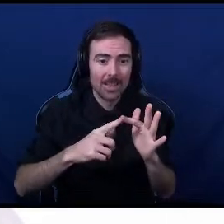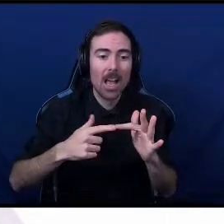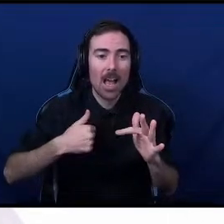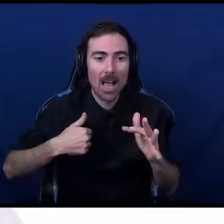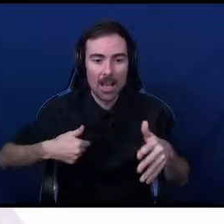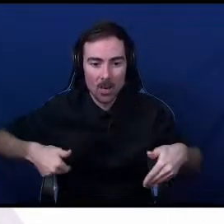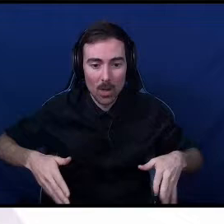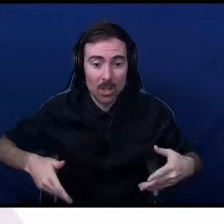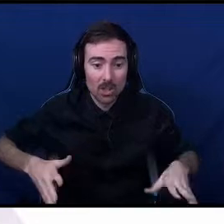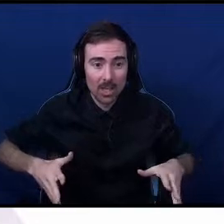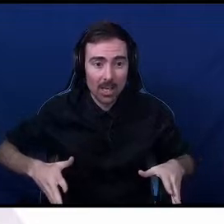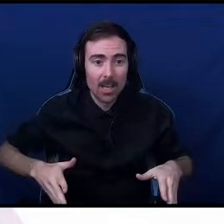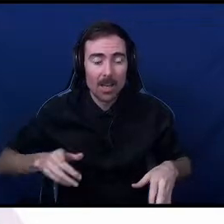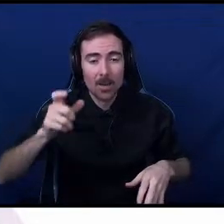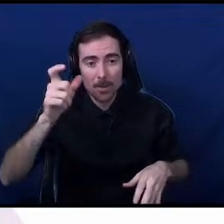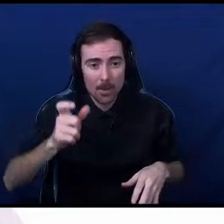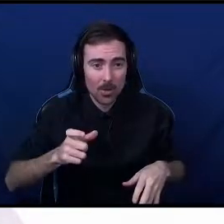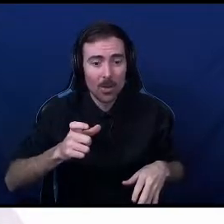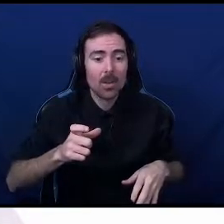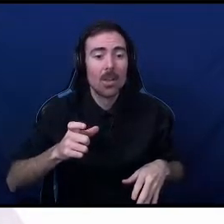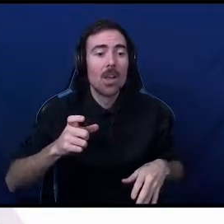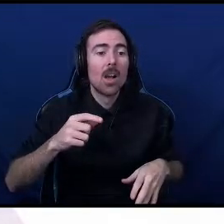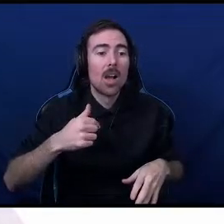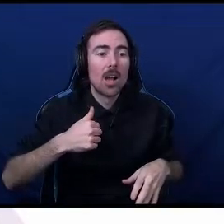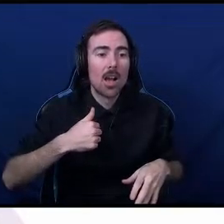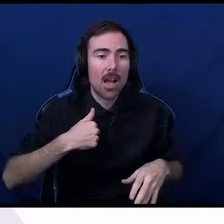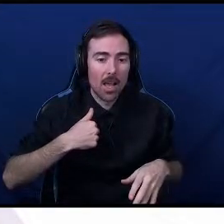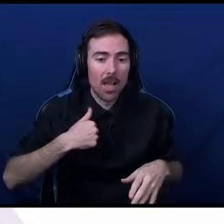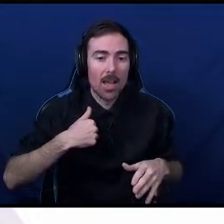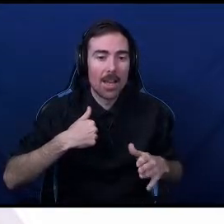And industrial designer. My background previous to the work